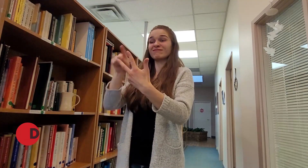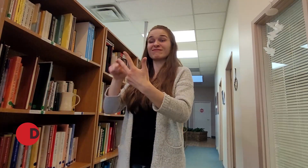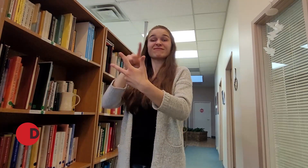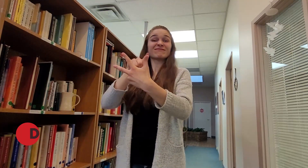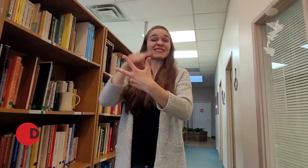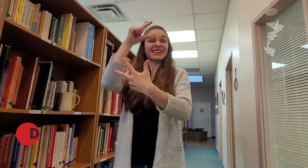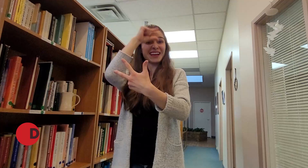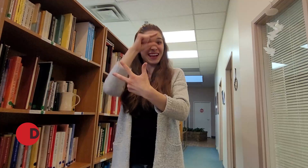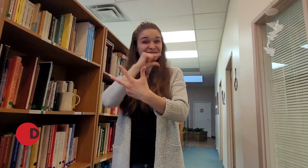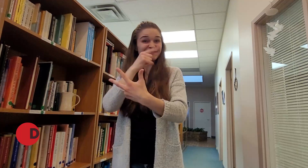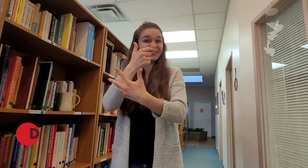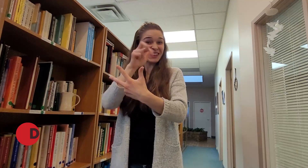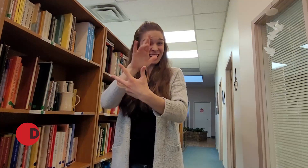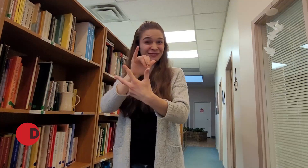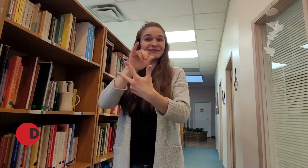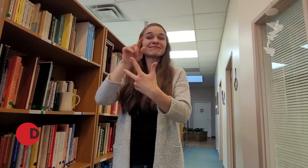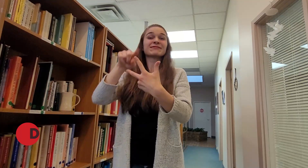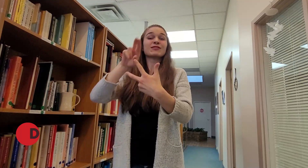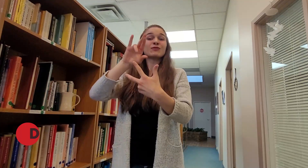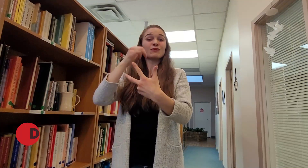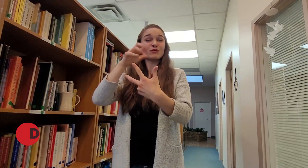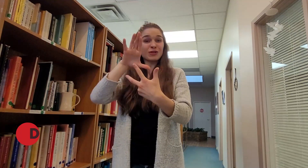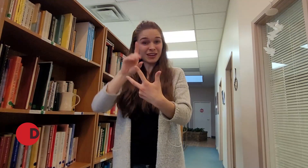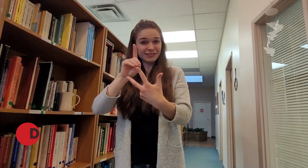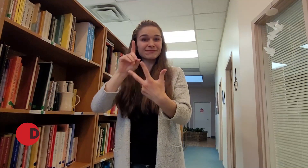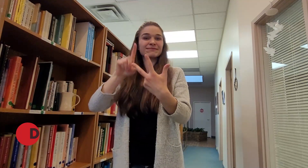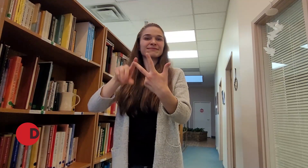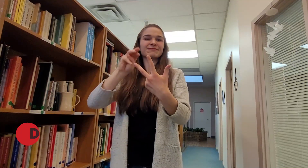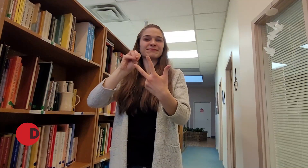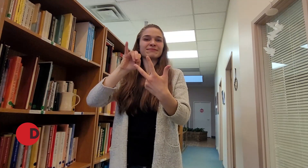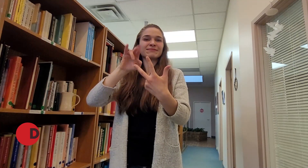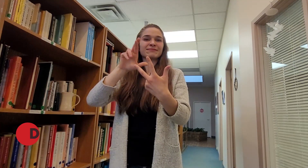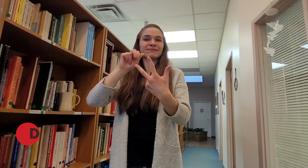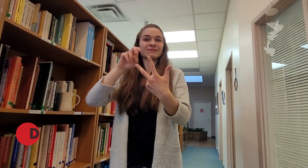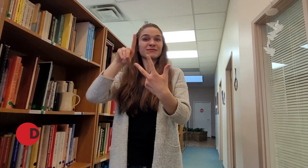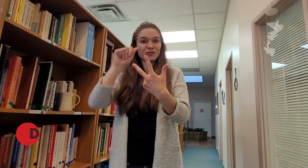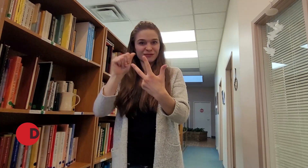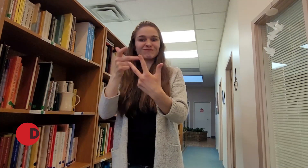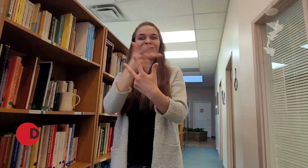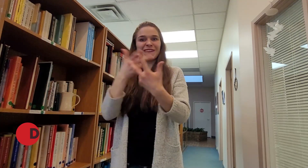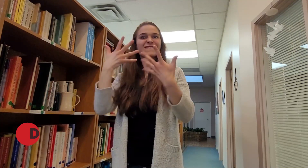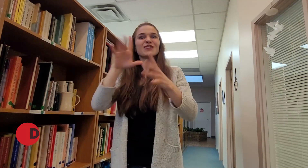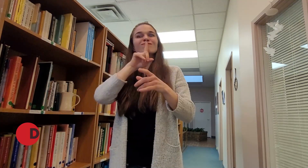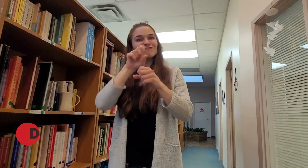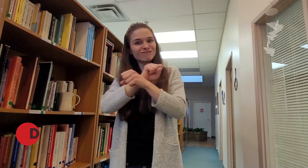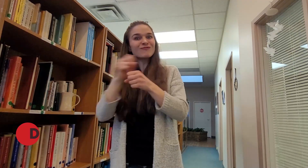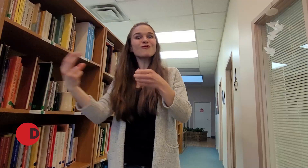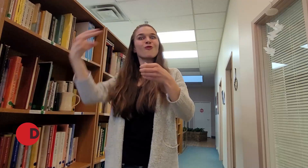Gary Malkowski, Richard Medugno and Miranda Medugno